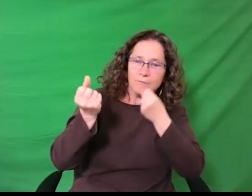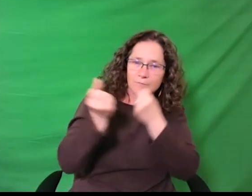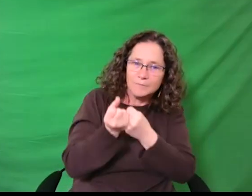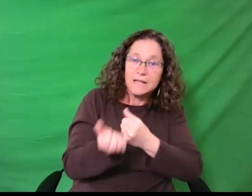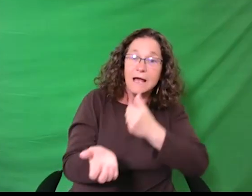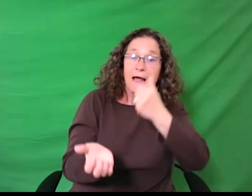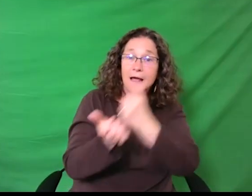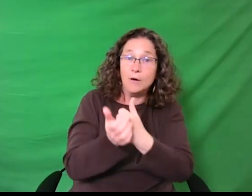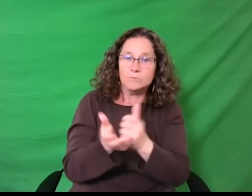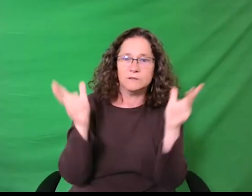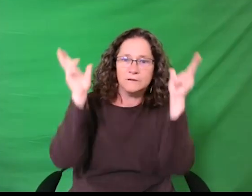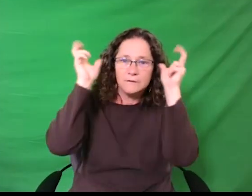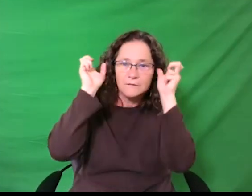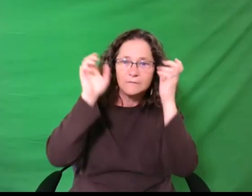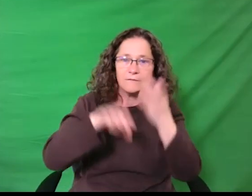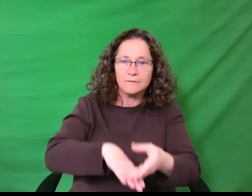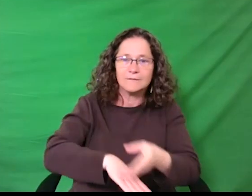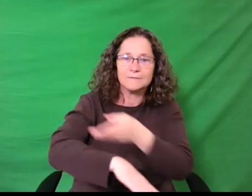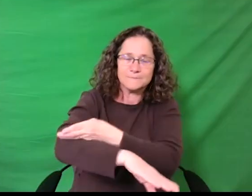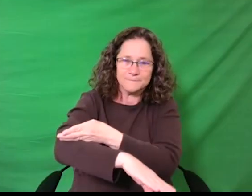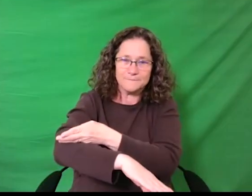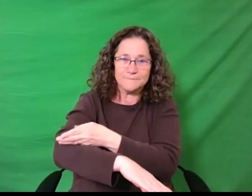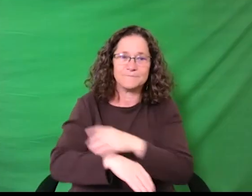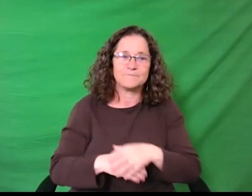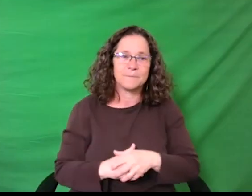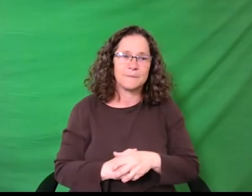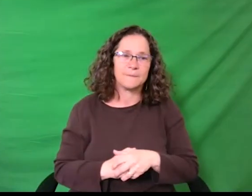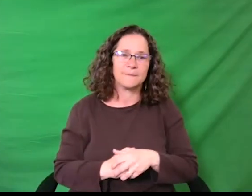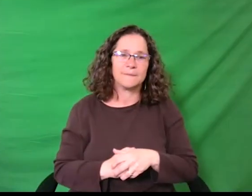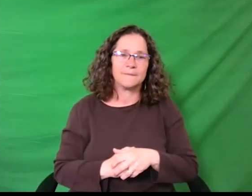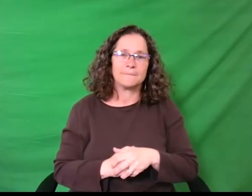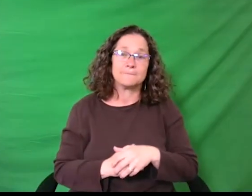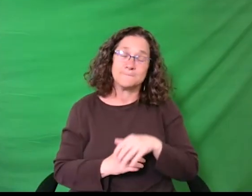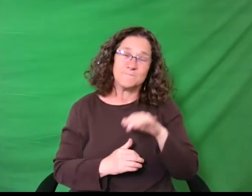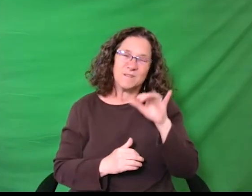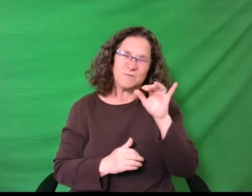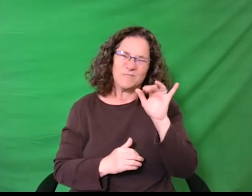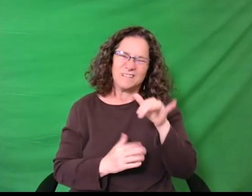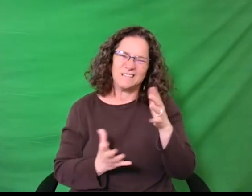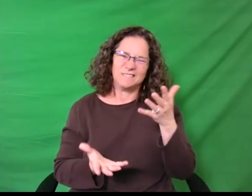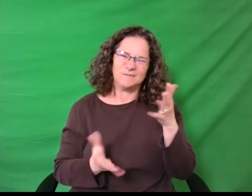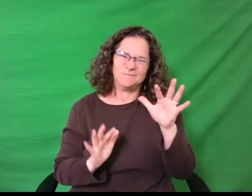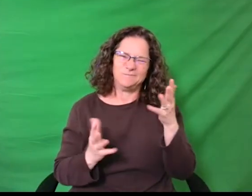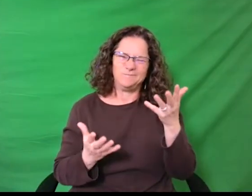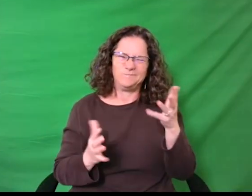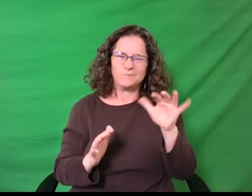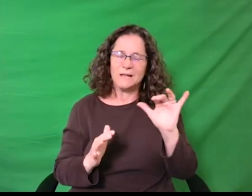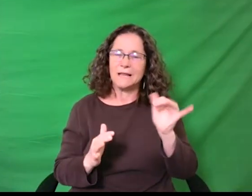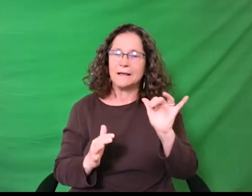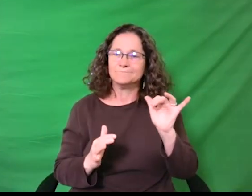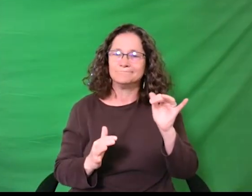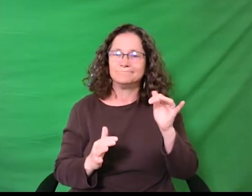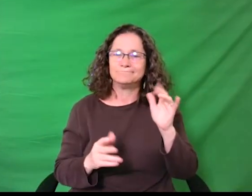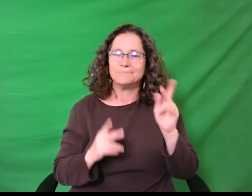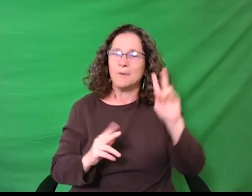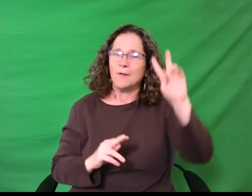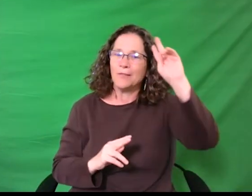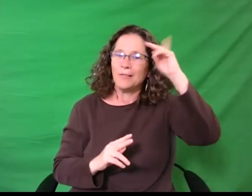rather than taking away from audition. And so that's some kind of a misconception that's out there in the field.